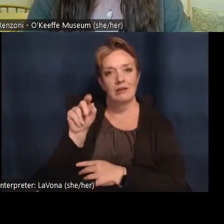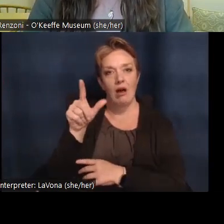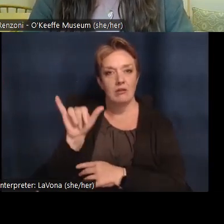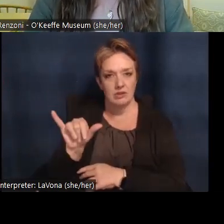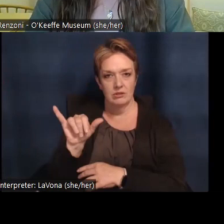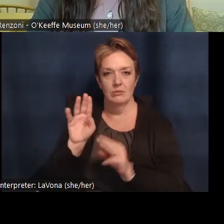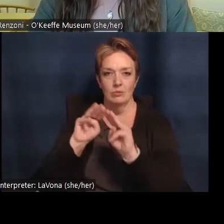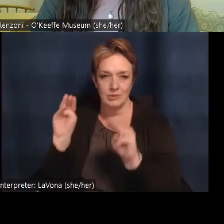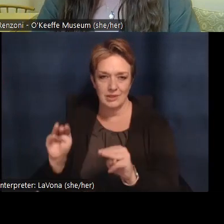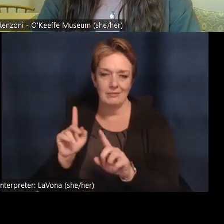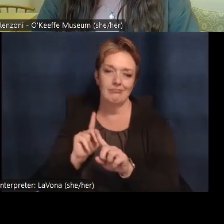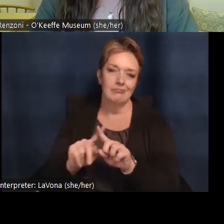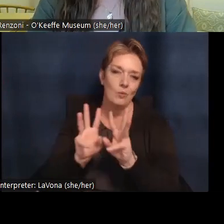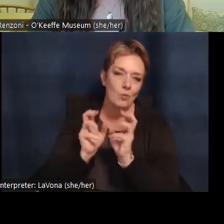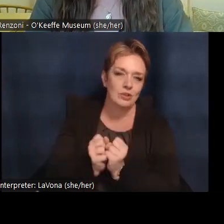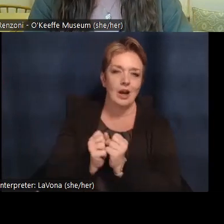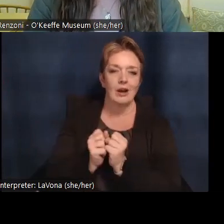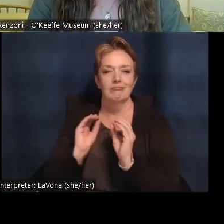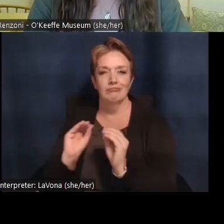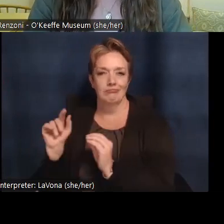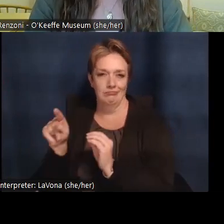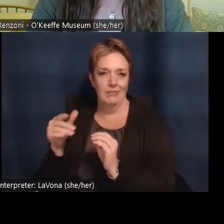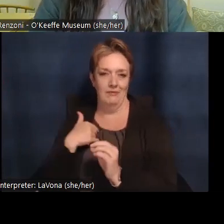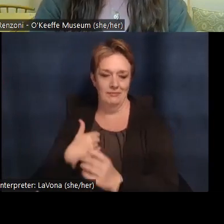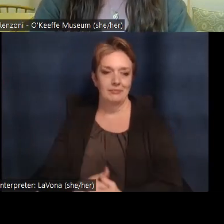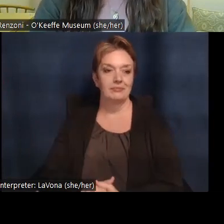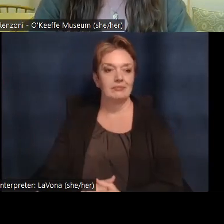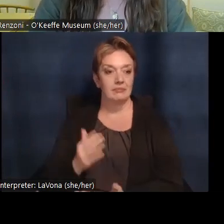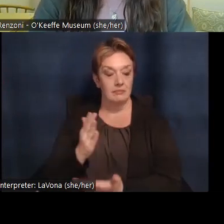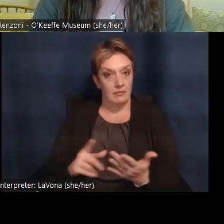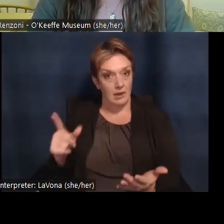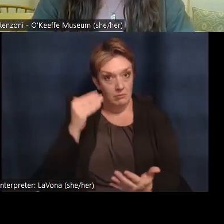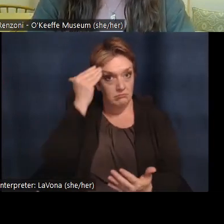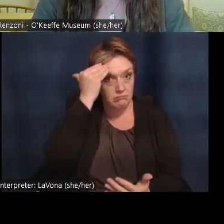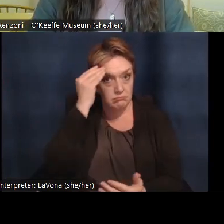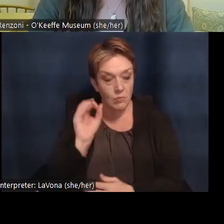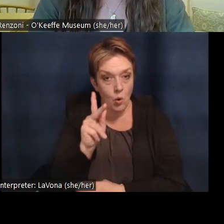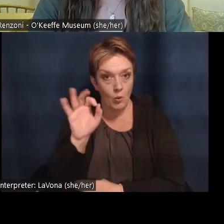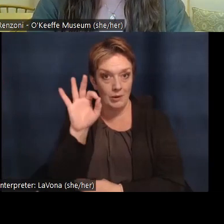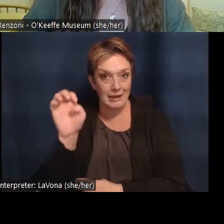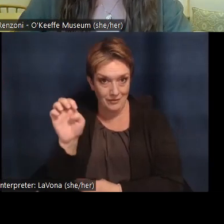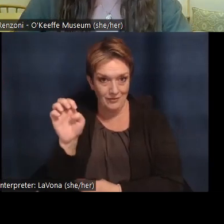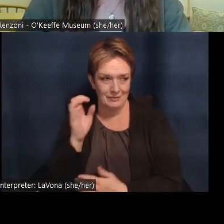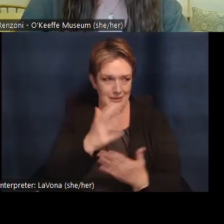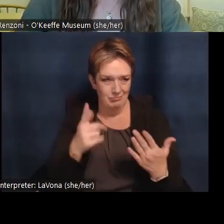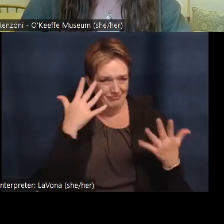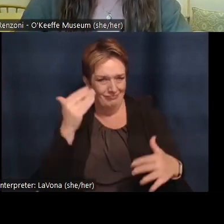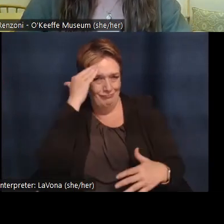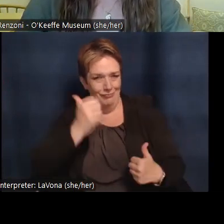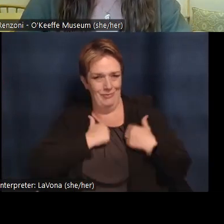So, many of you may have already heard of Georgia O’Keeffe– and may even know her biography– but I'm going to give a brief overview here.